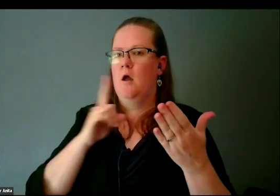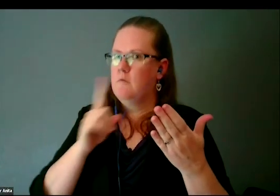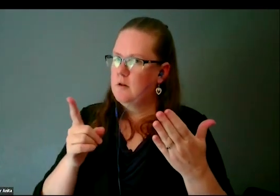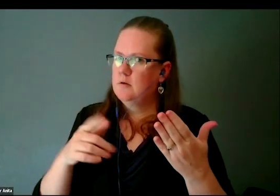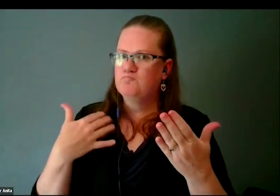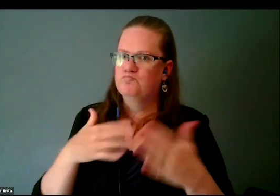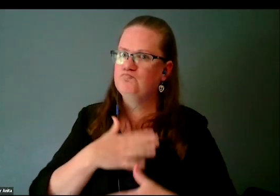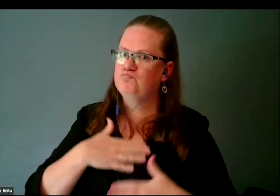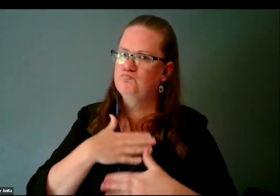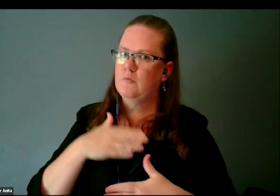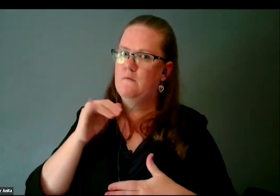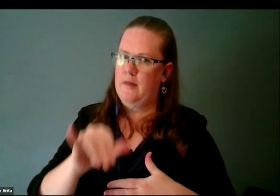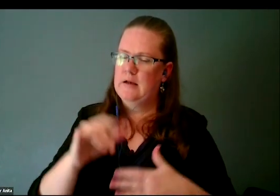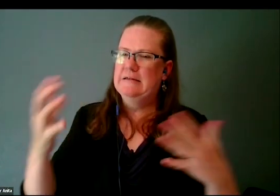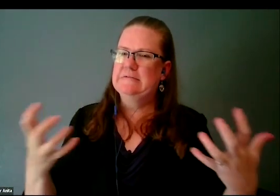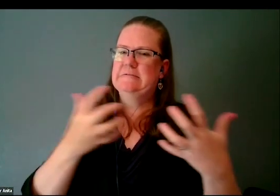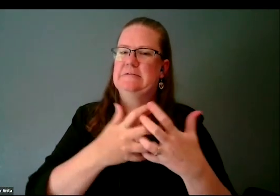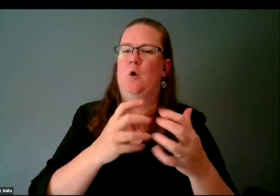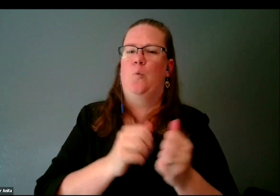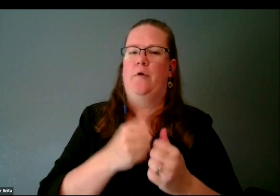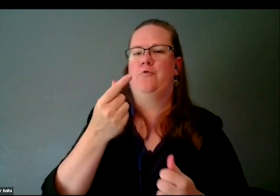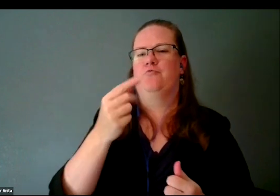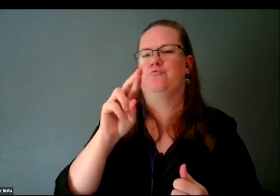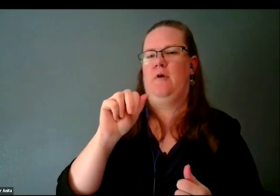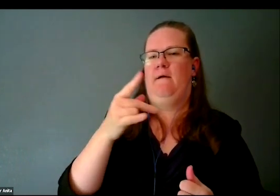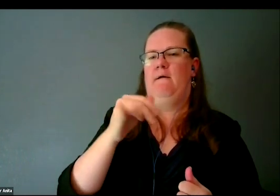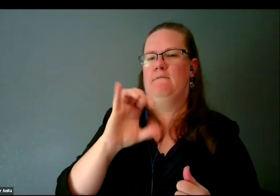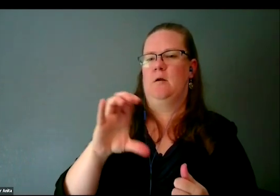are traditionally presented with, so those raised line drawings.